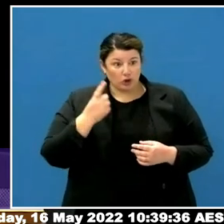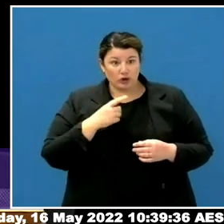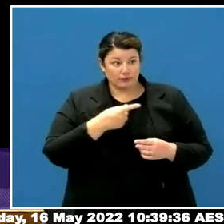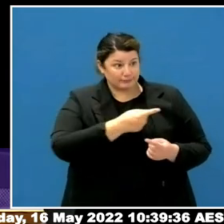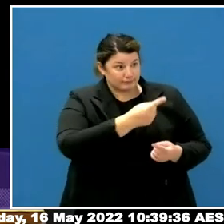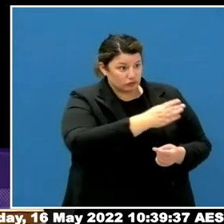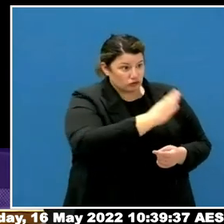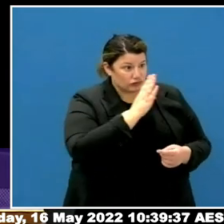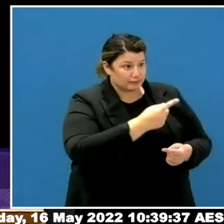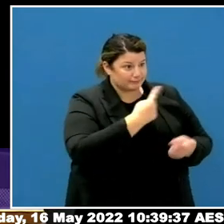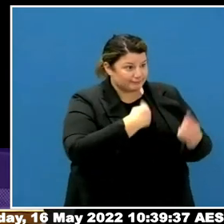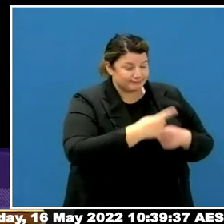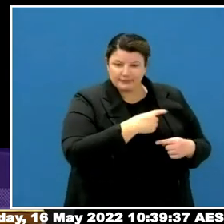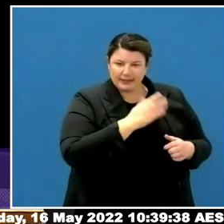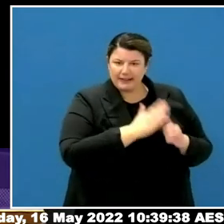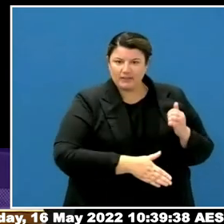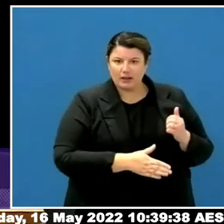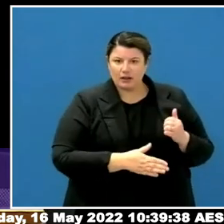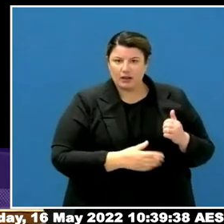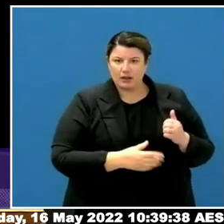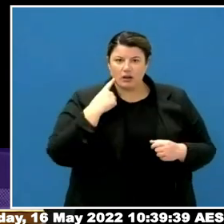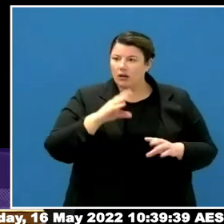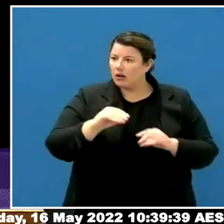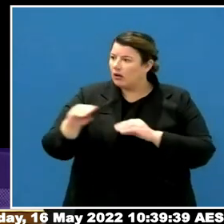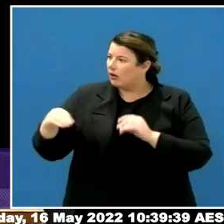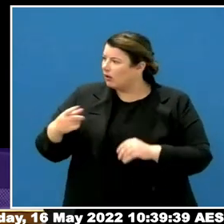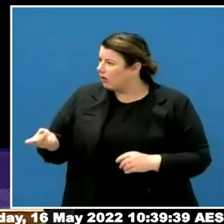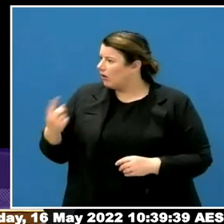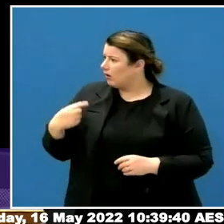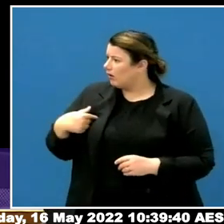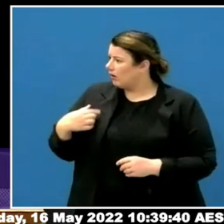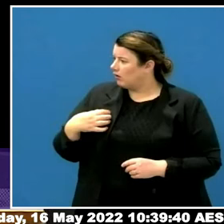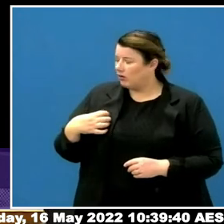communication about steps being put in place to prevent something like it from happening